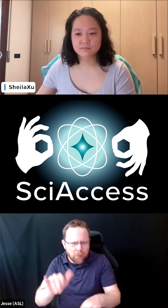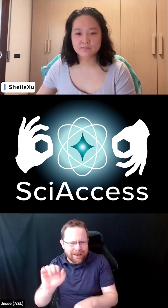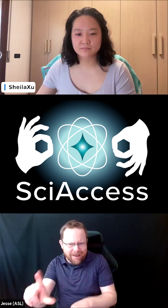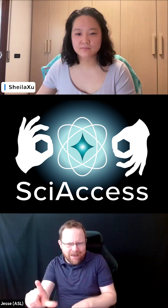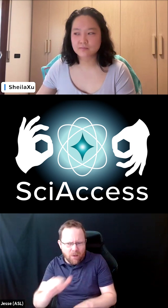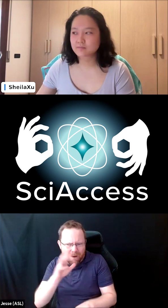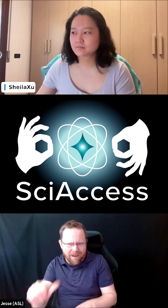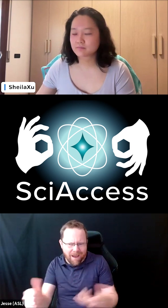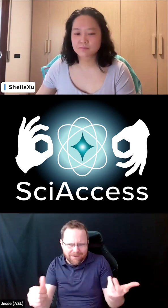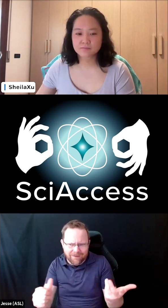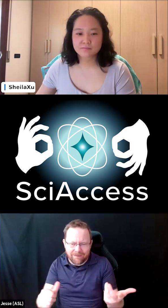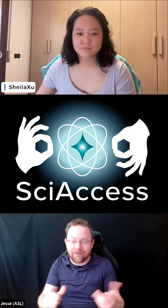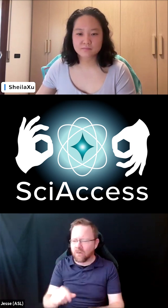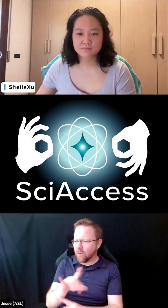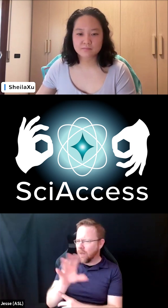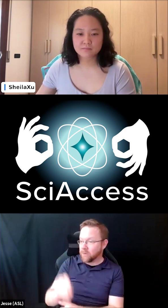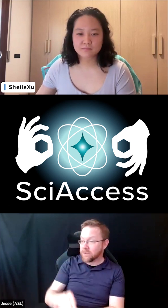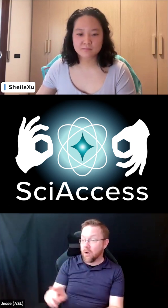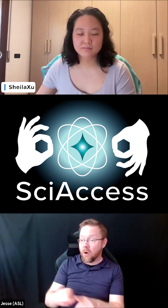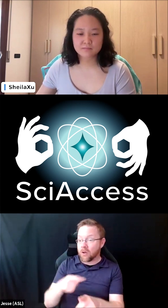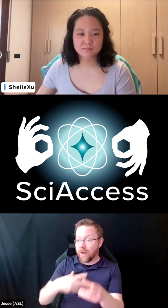But also maybe we are learning ASL if we want blind and Deaf